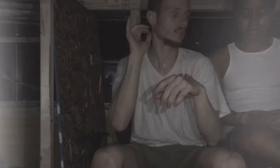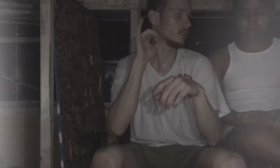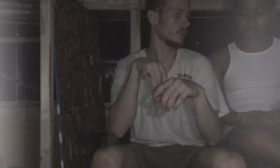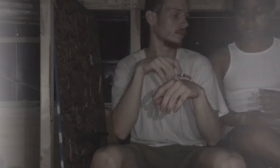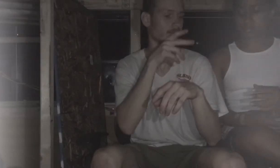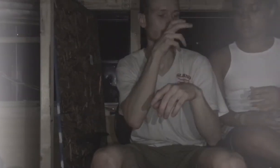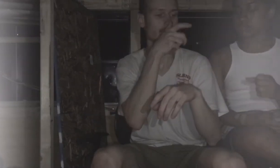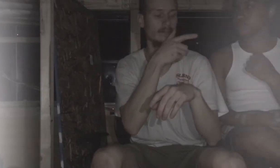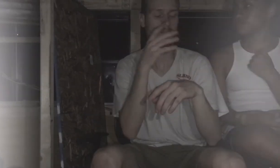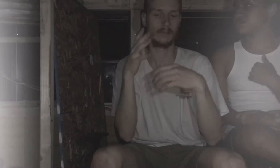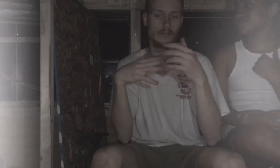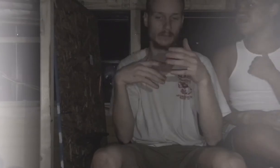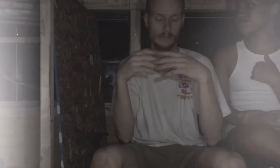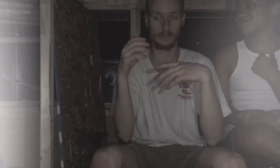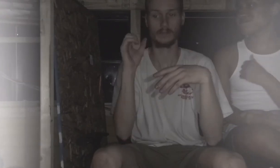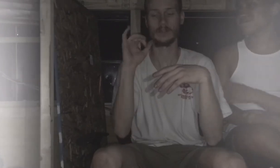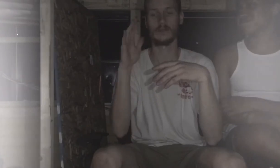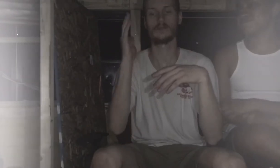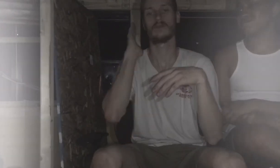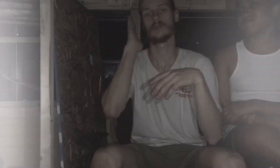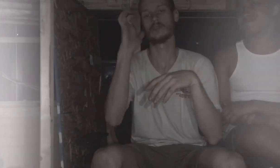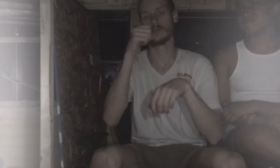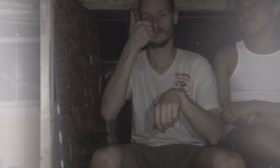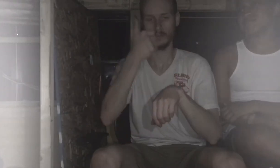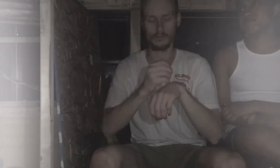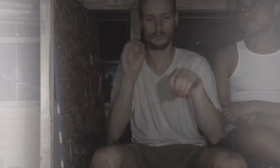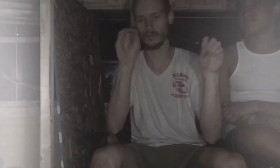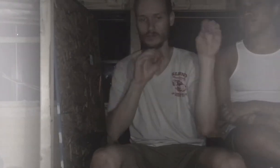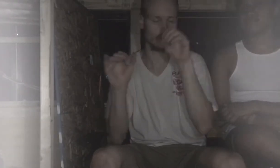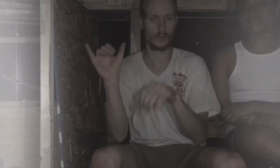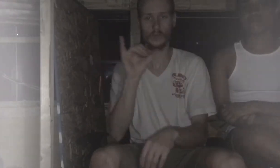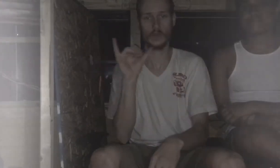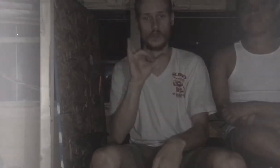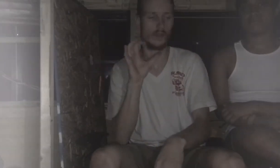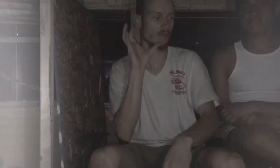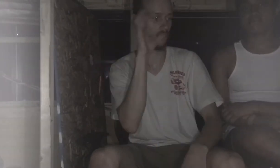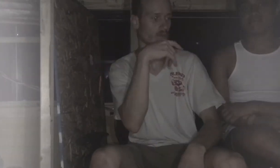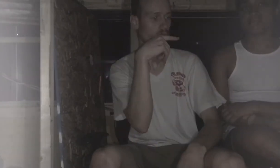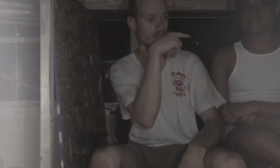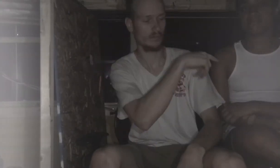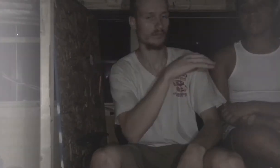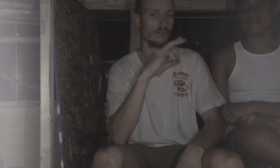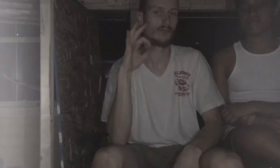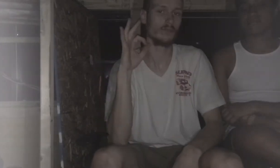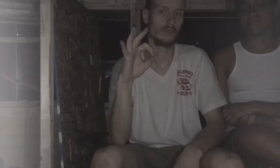ah this bug. anyway, we will set up kitchen cabinet frame over there